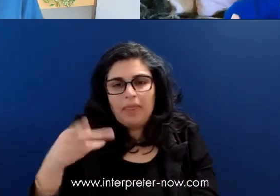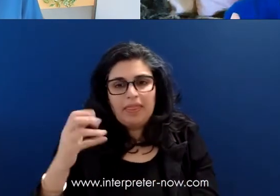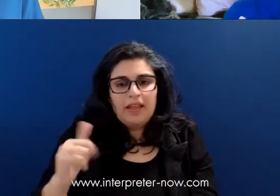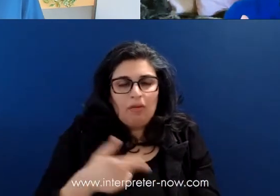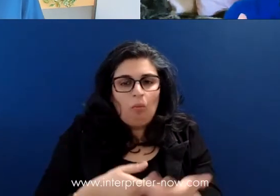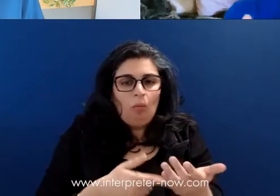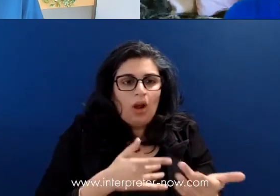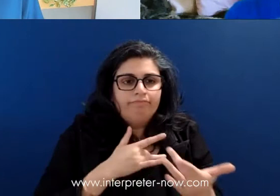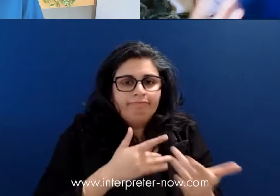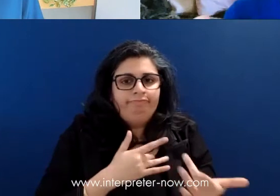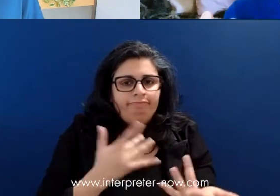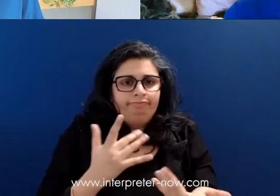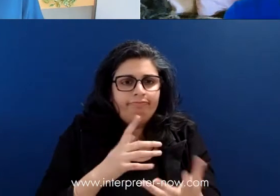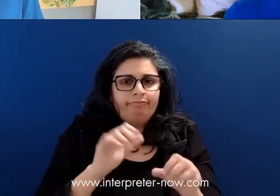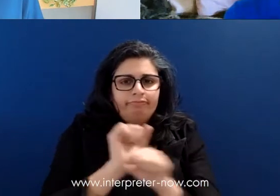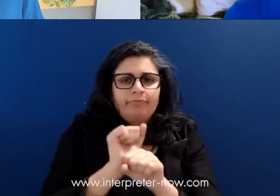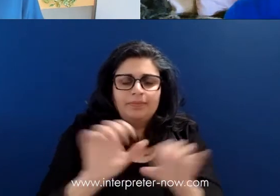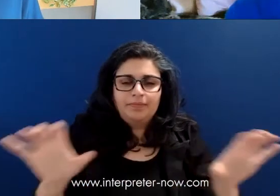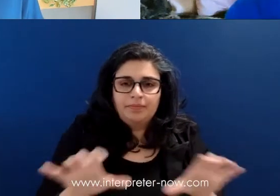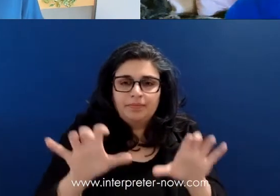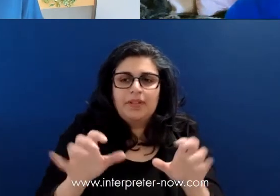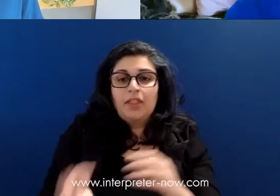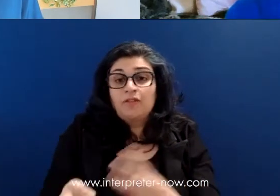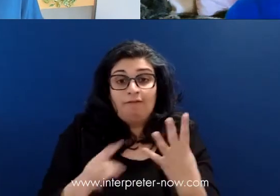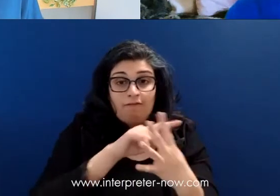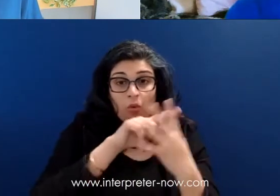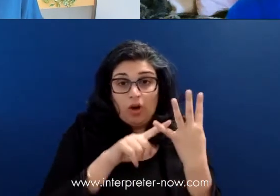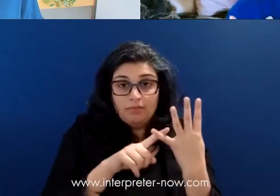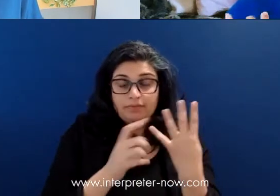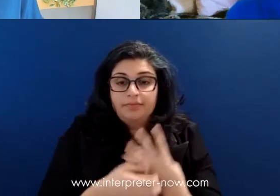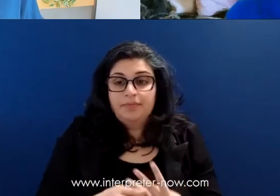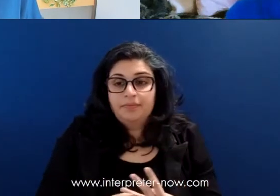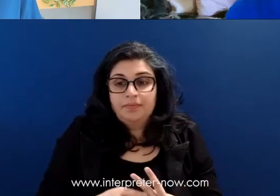They describe four components. The first one is affect sharing.